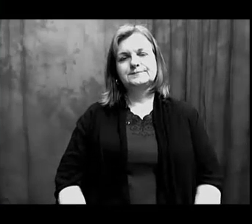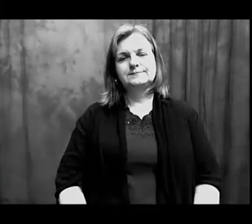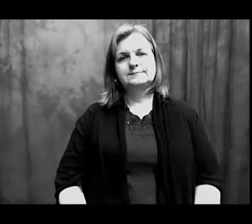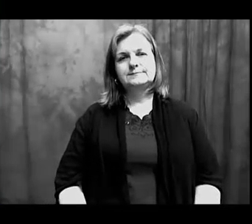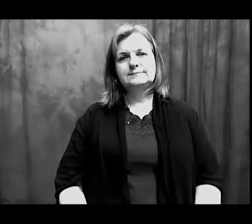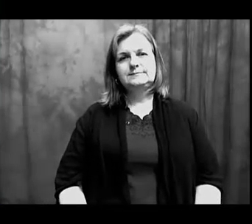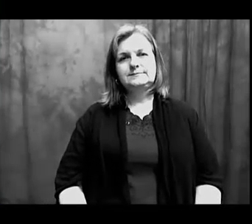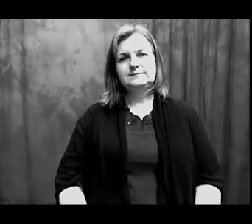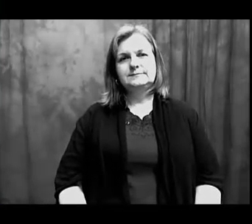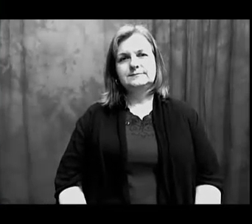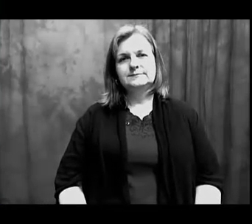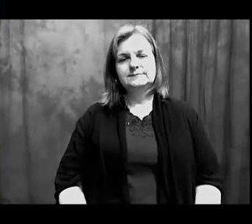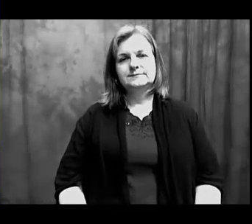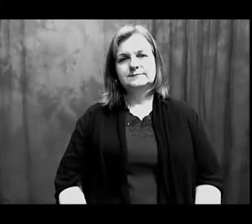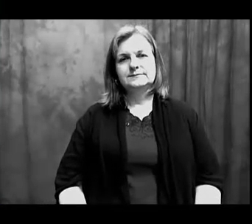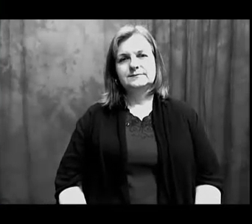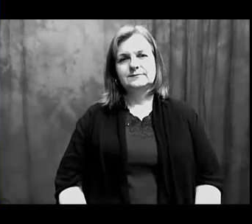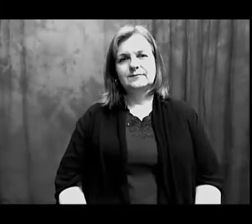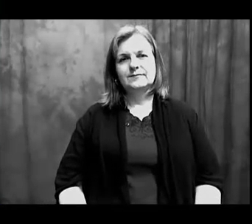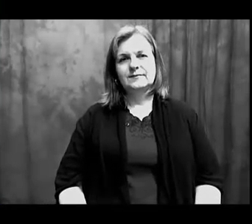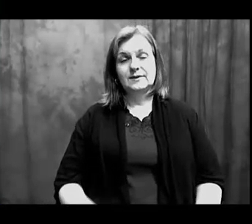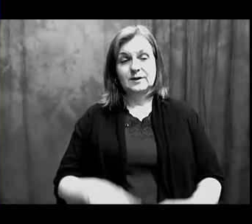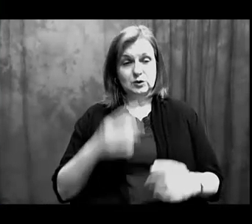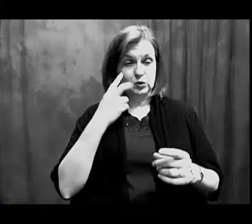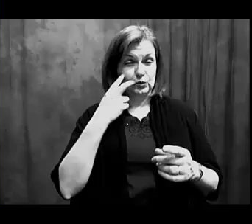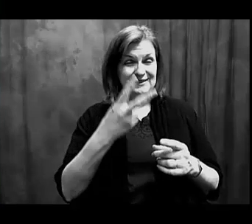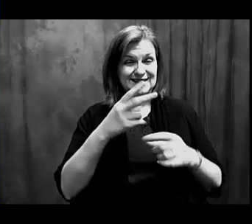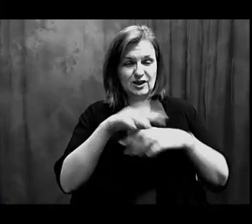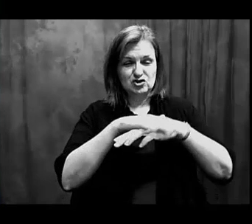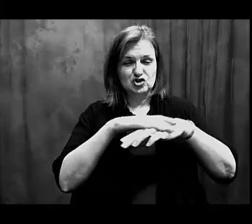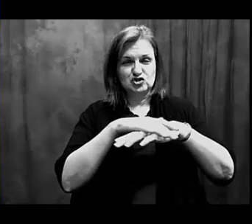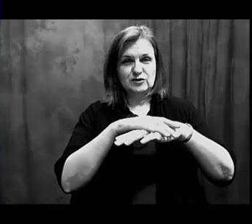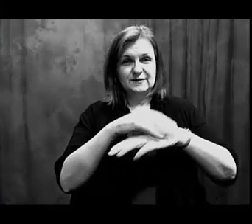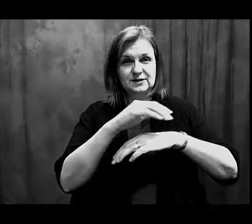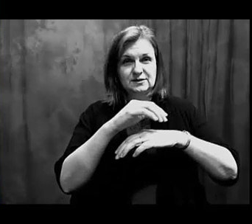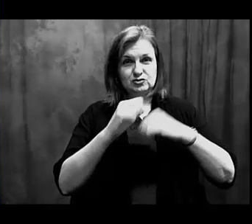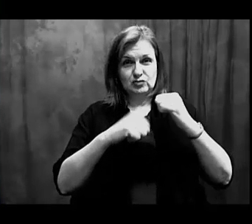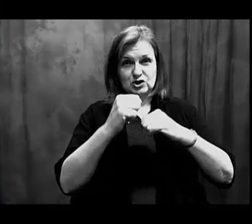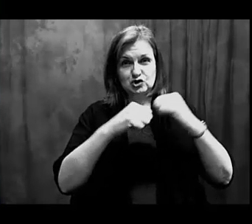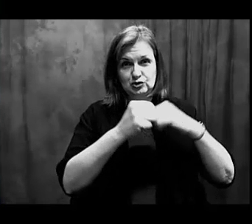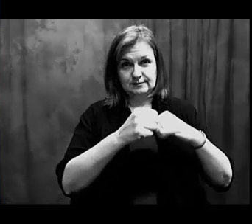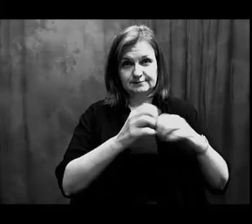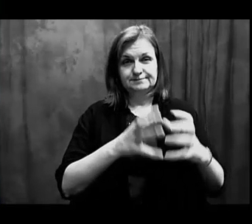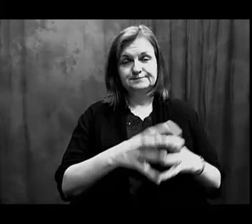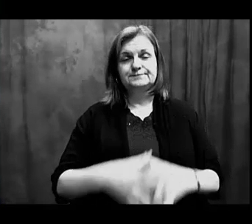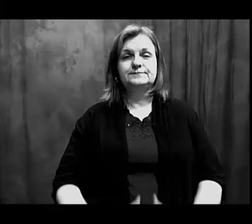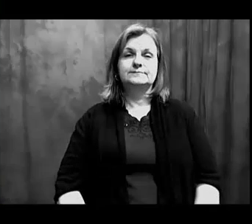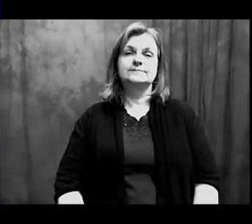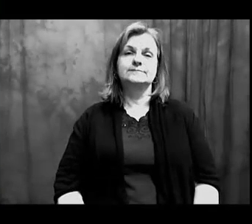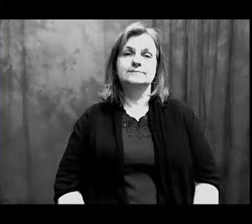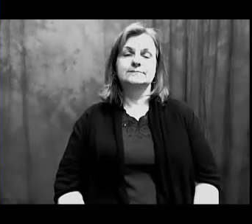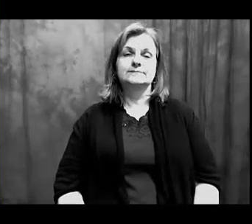in this top picture -- so you can see the surface structures